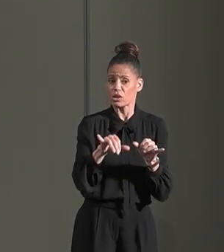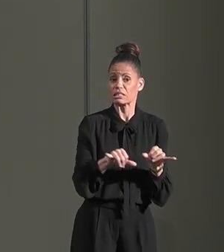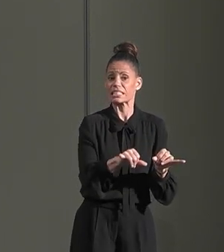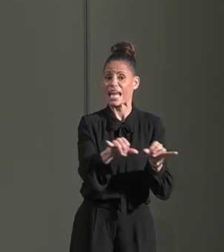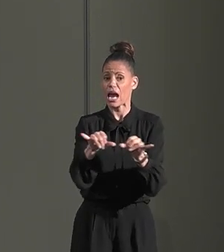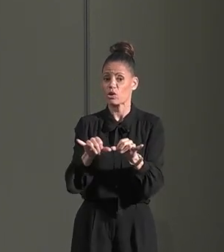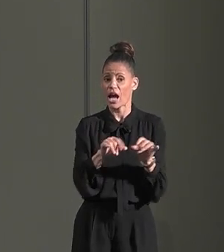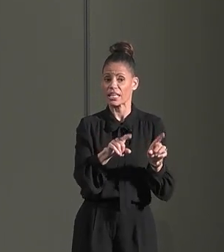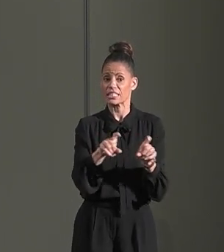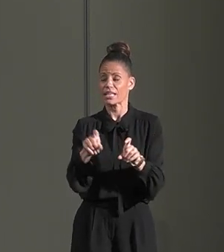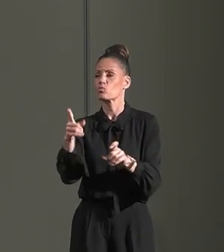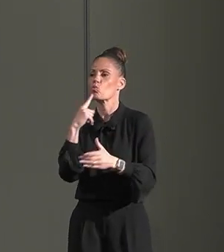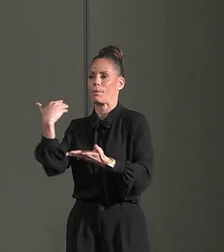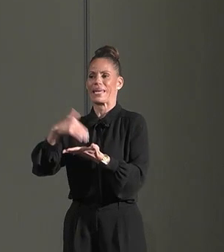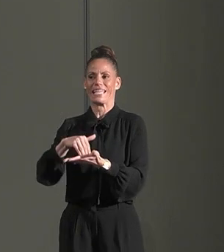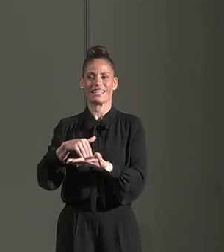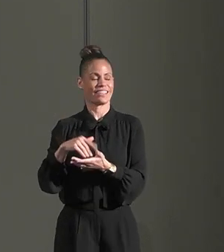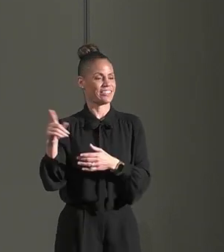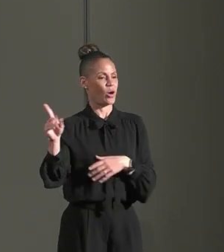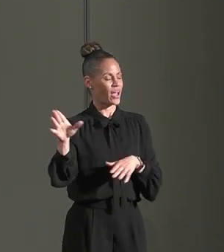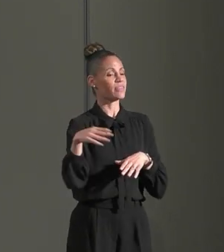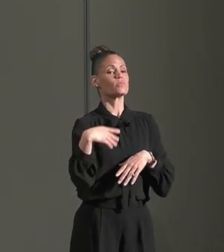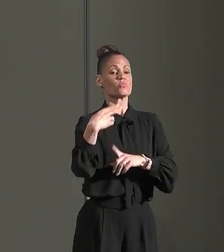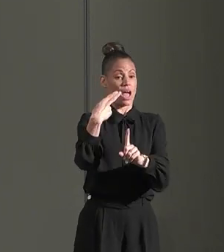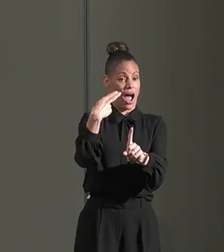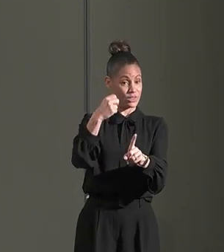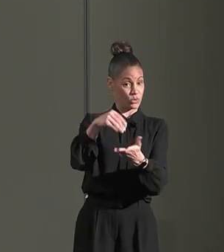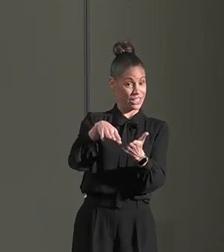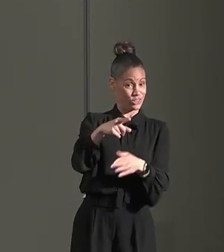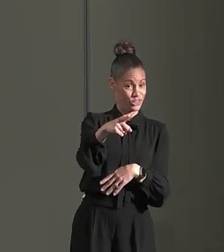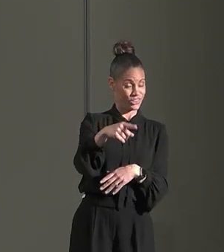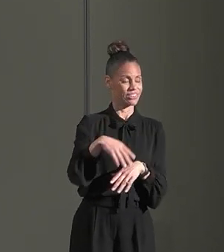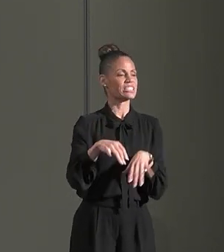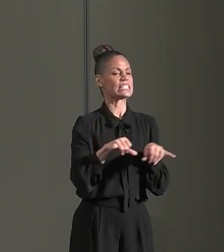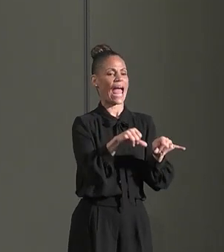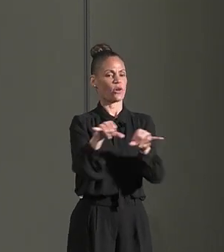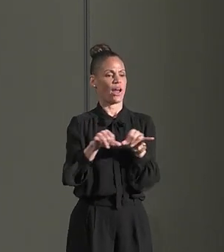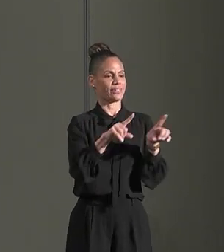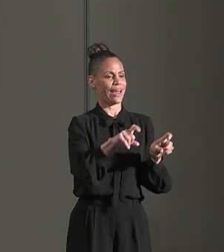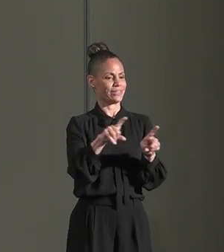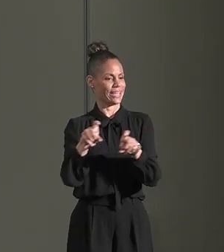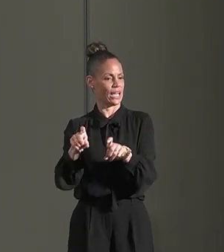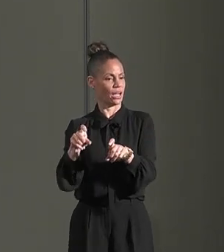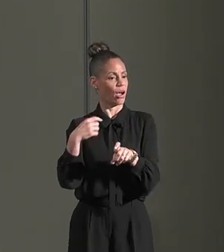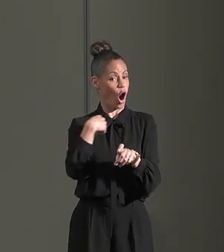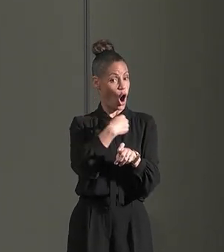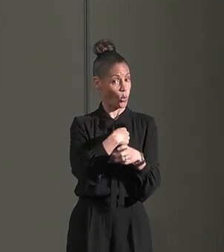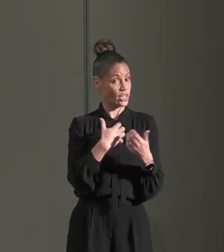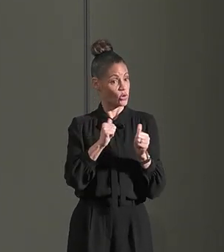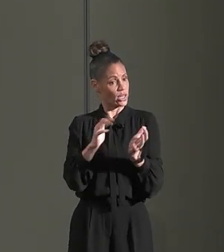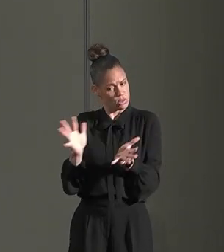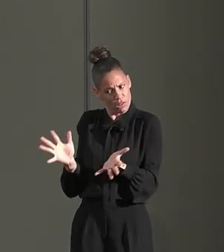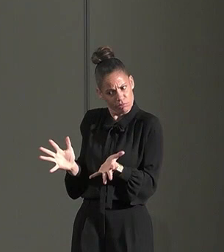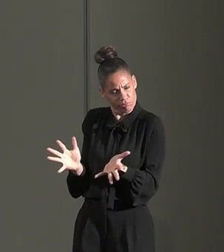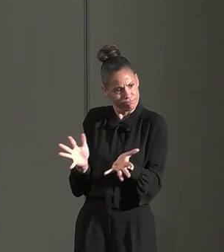The question was high school teacher standardized test we help things move forward with standardized